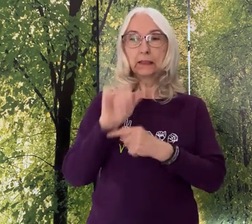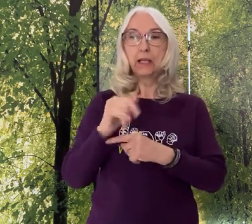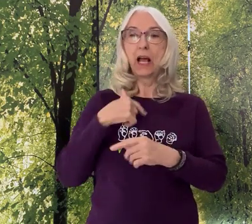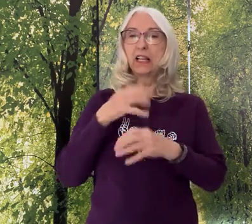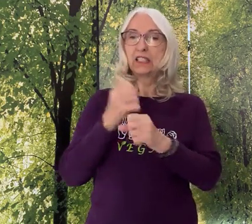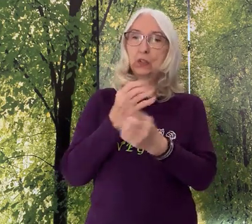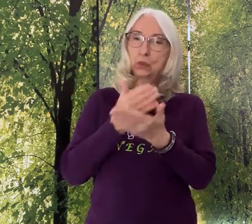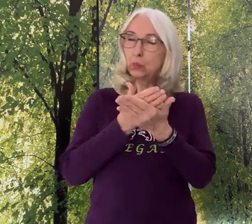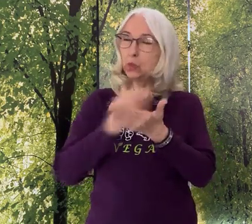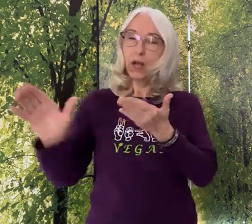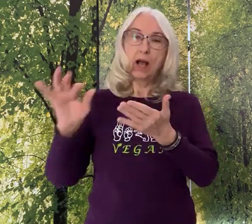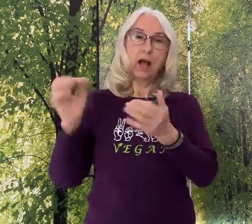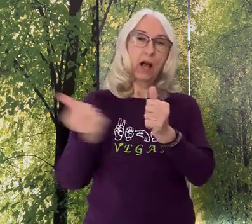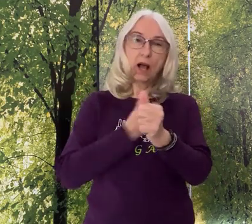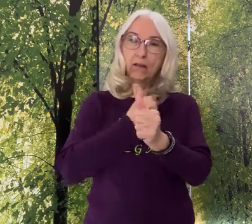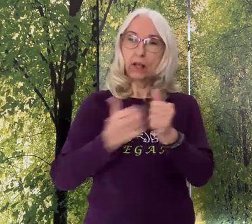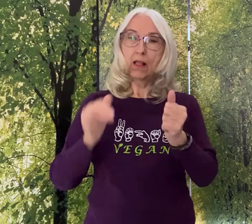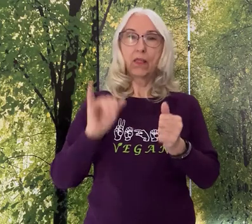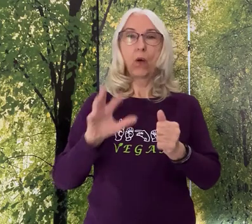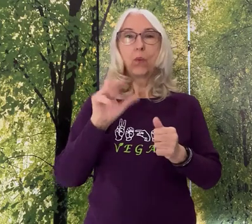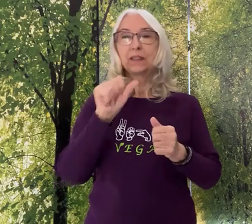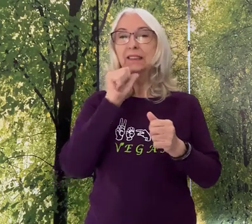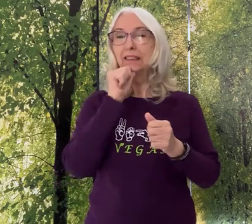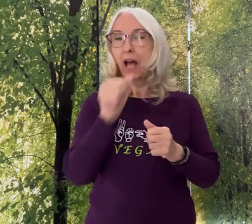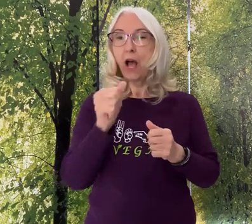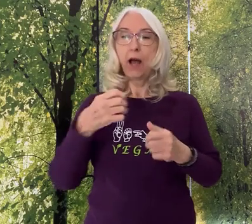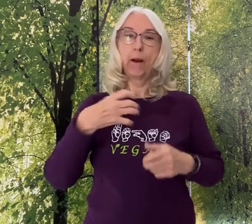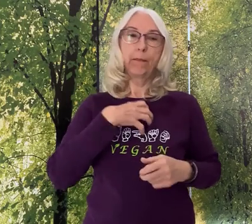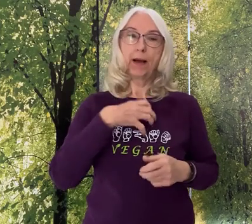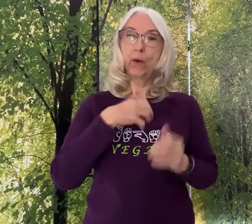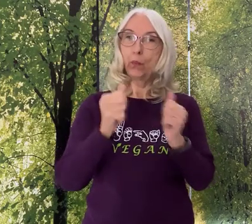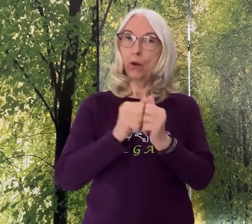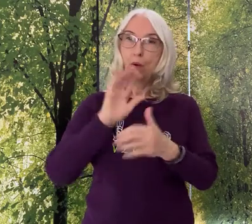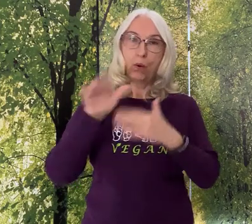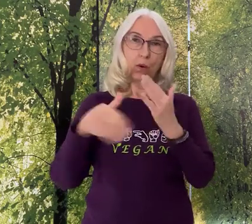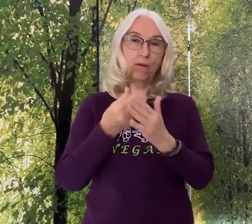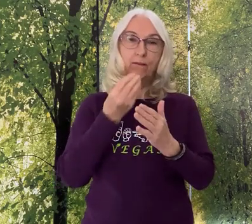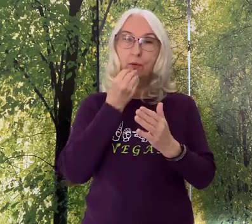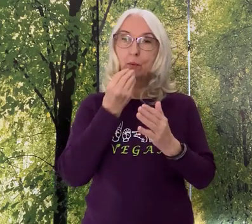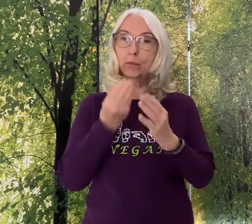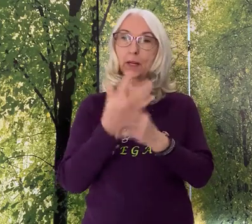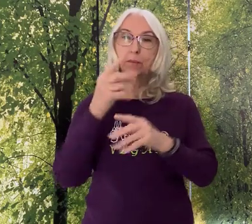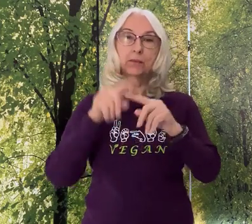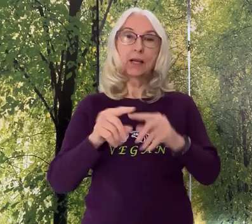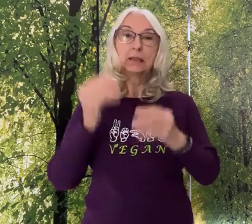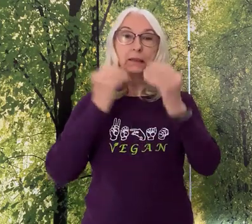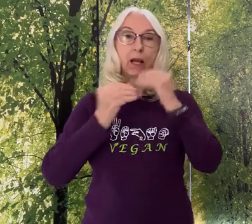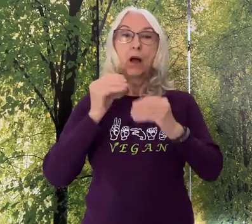I got rid of everything that was not compliant with whole food plant-based eating